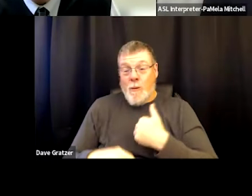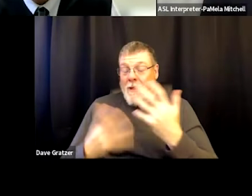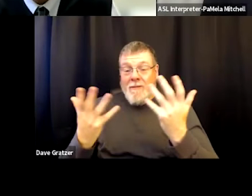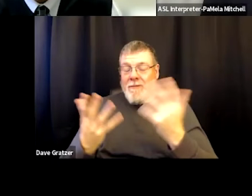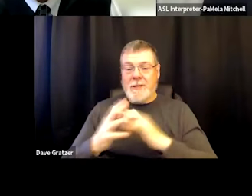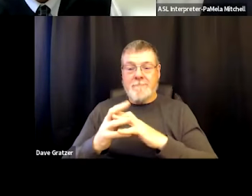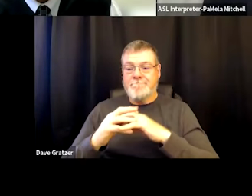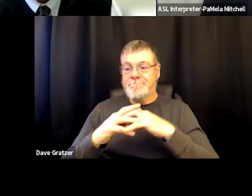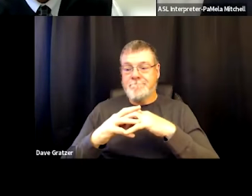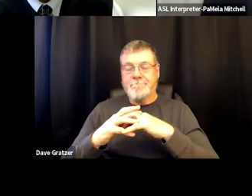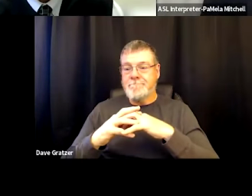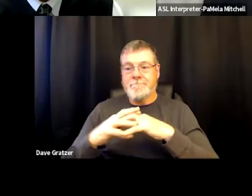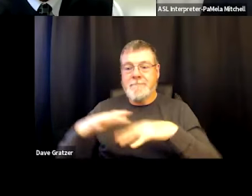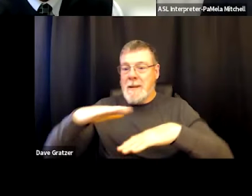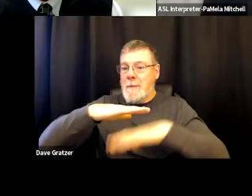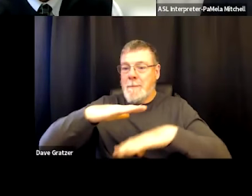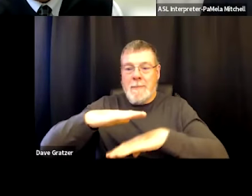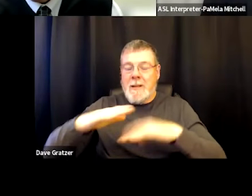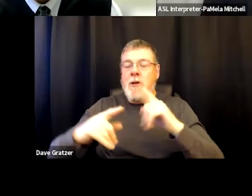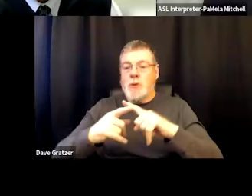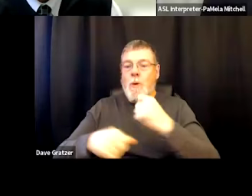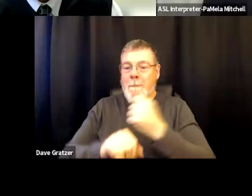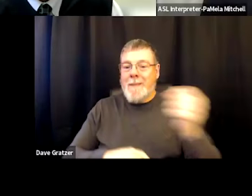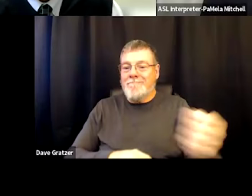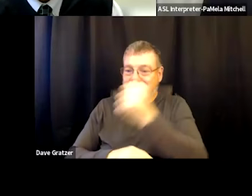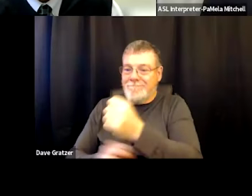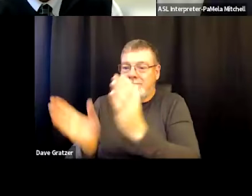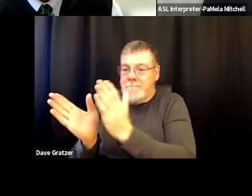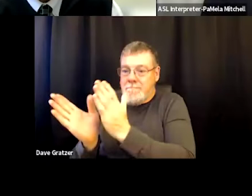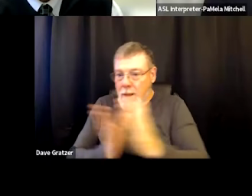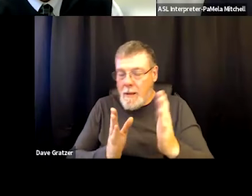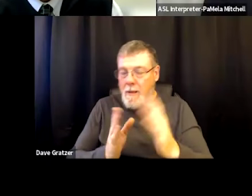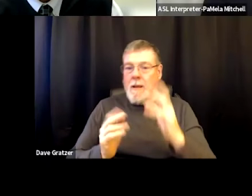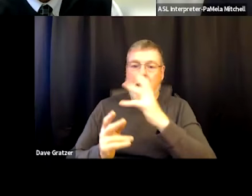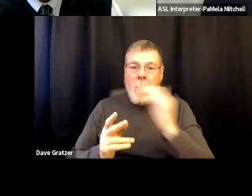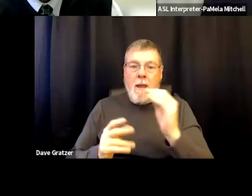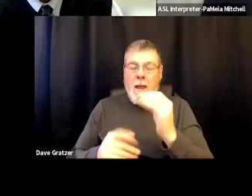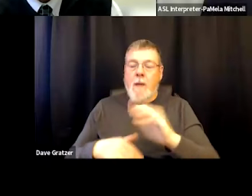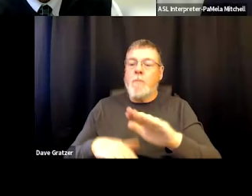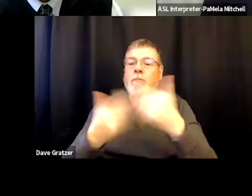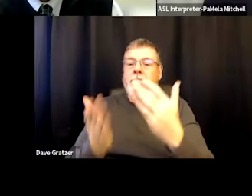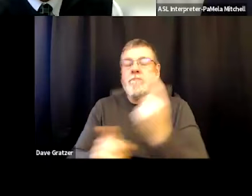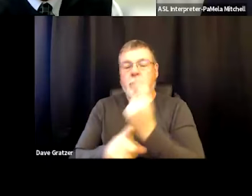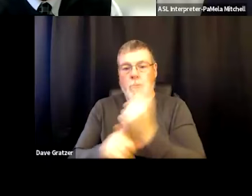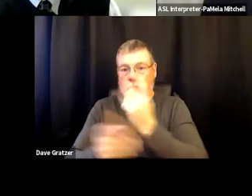a basis for making reentry plans and providing the appropriate services.